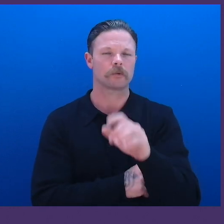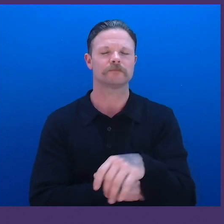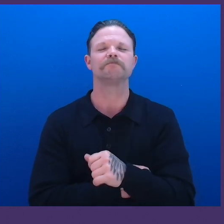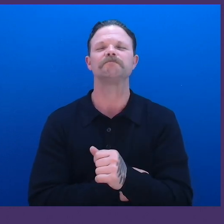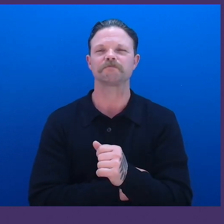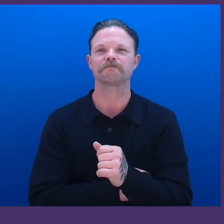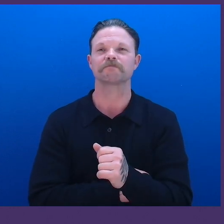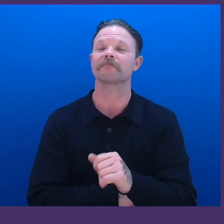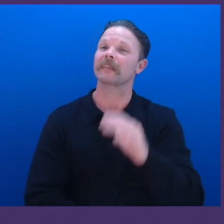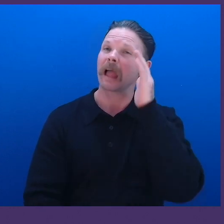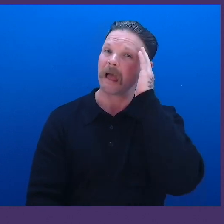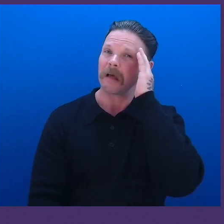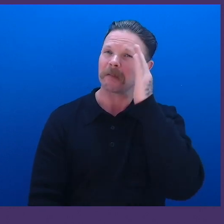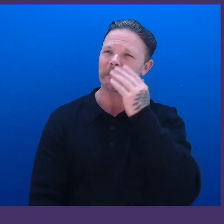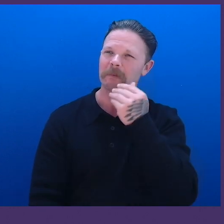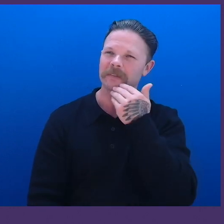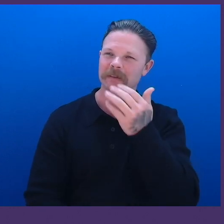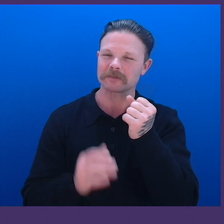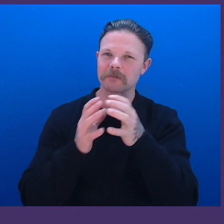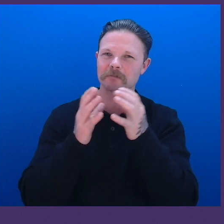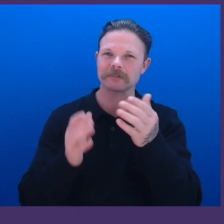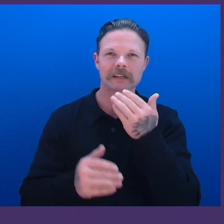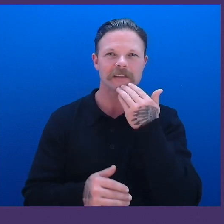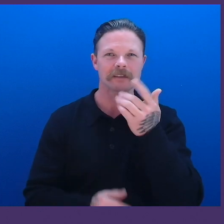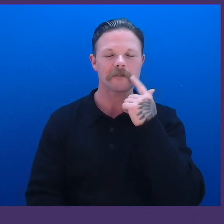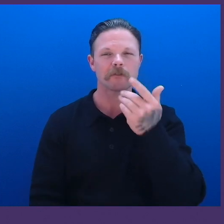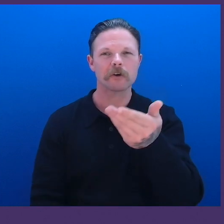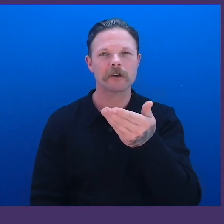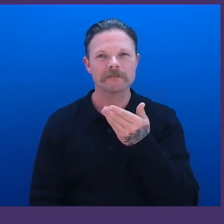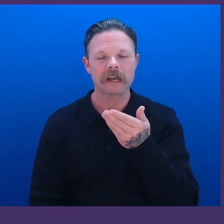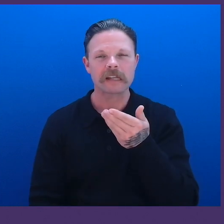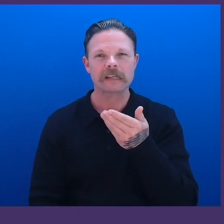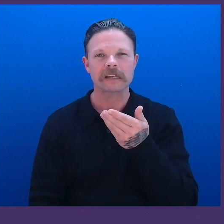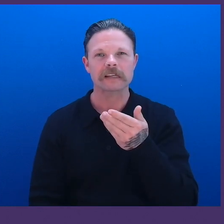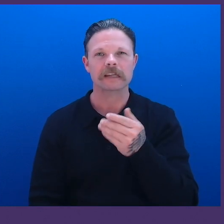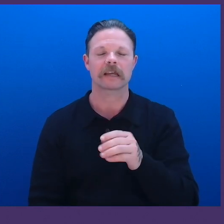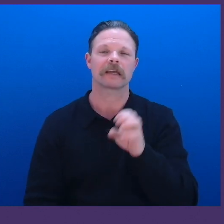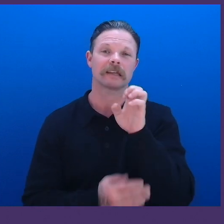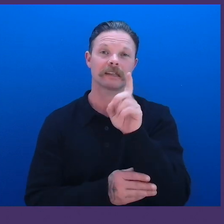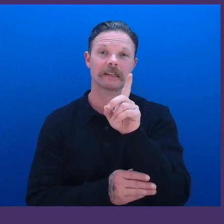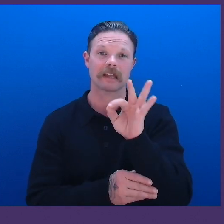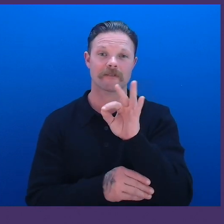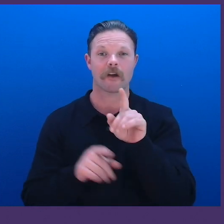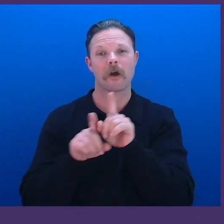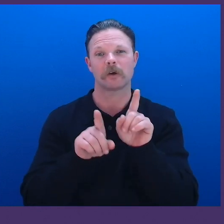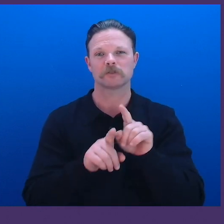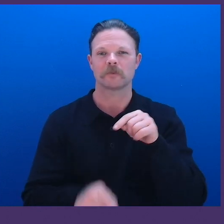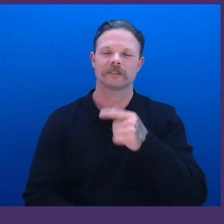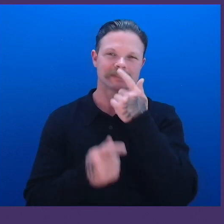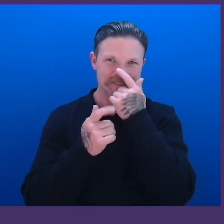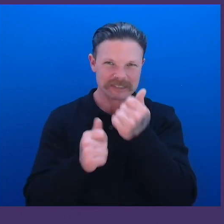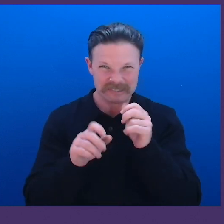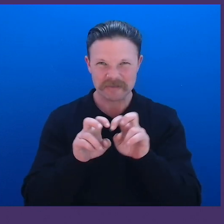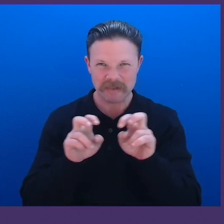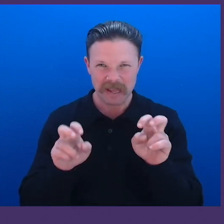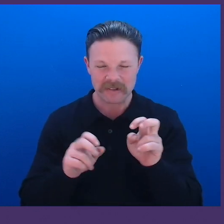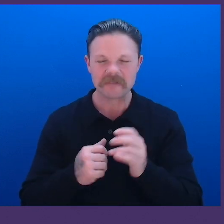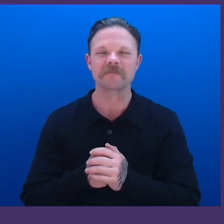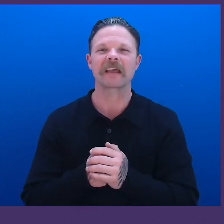Thanks a lot, and thanks a lot for inviting EDF also to this interesting panel. So, my name is Daniel Casas